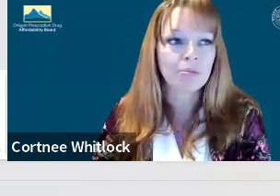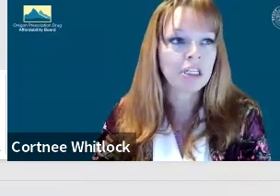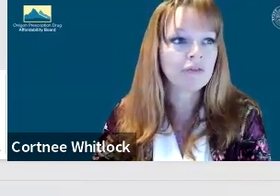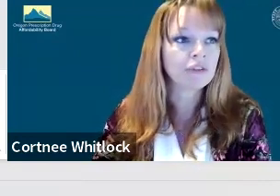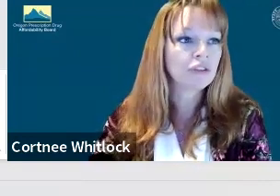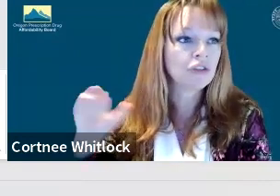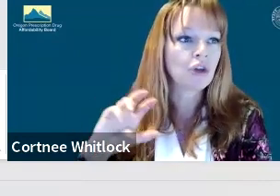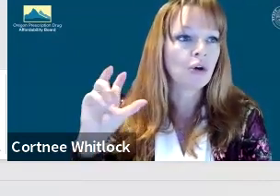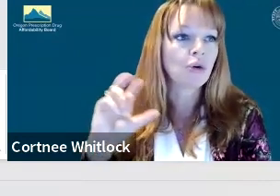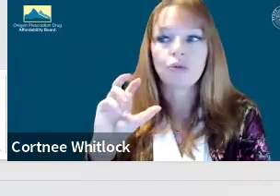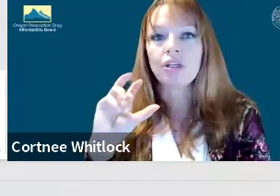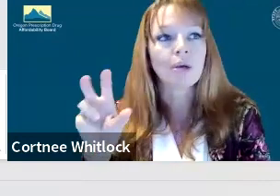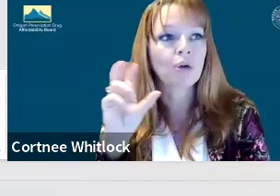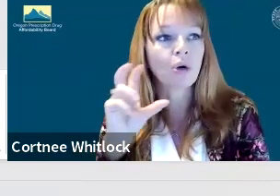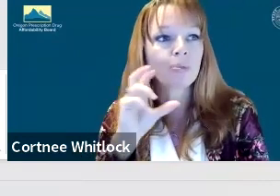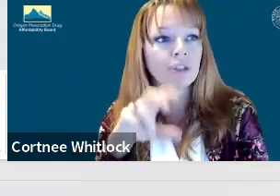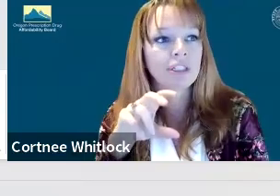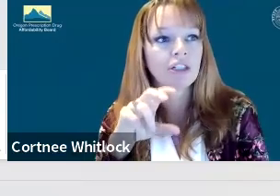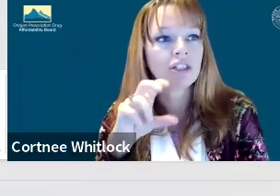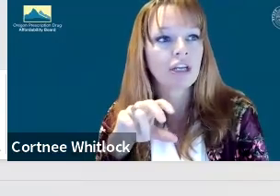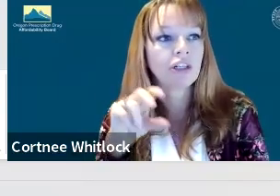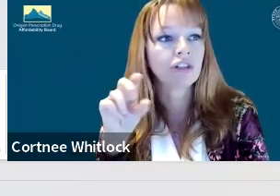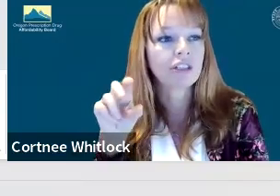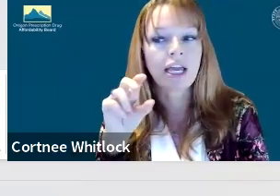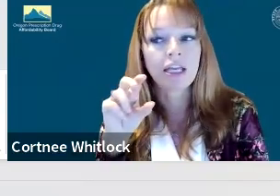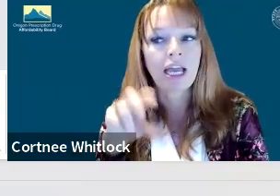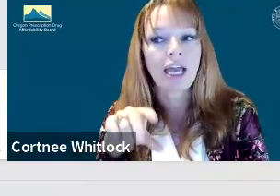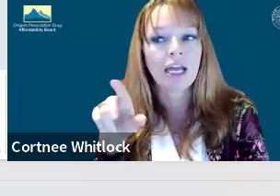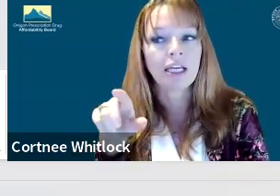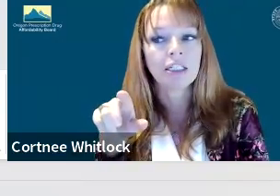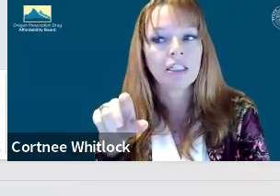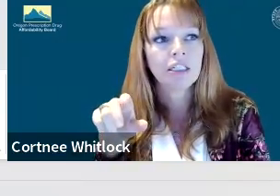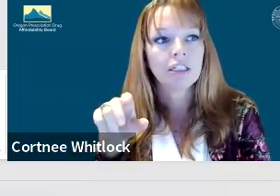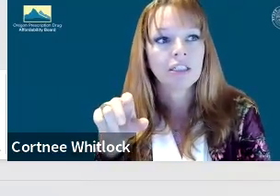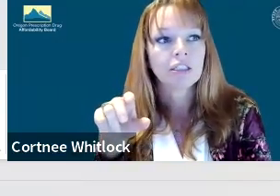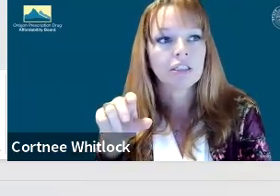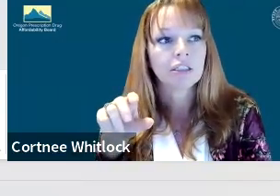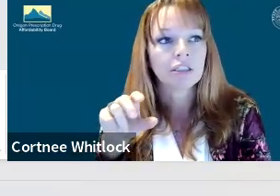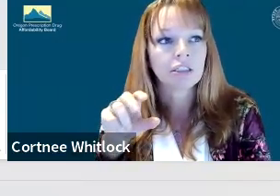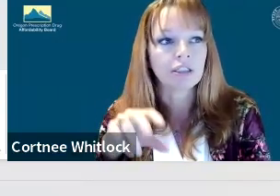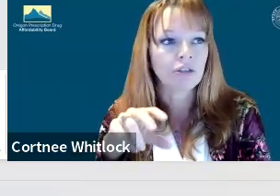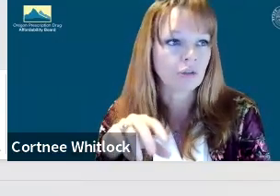would it be meaningful to know the number or percentage of carriers that had these